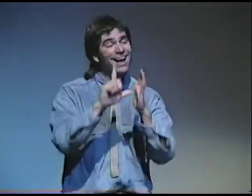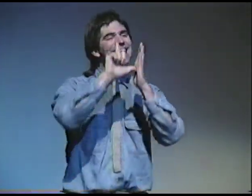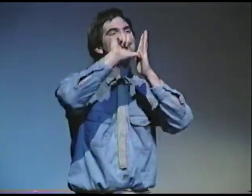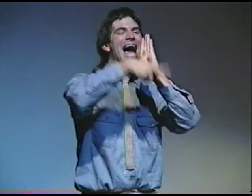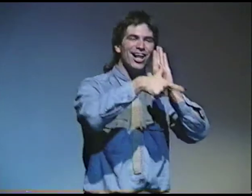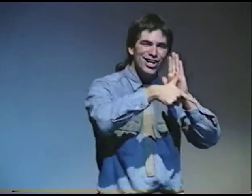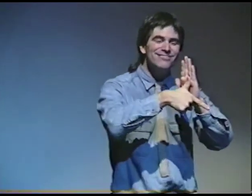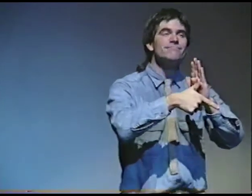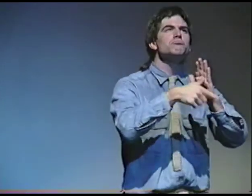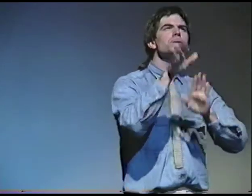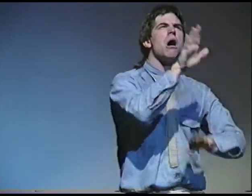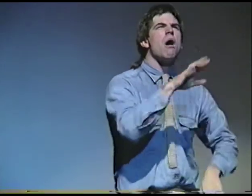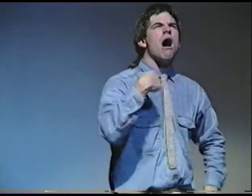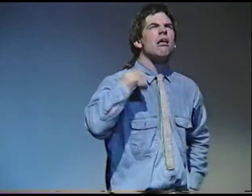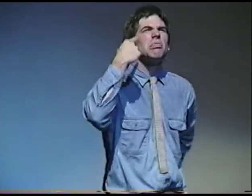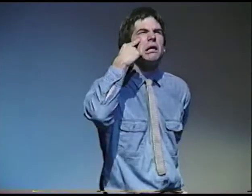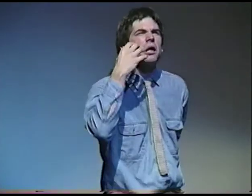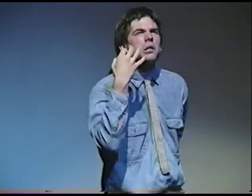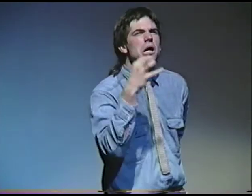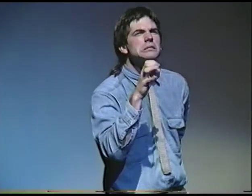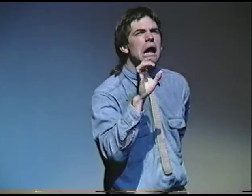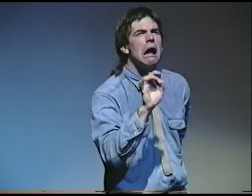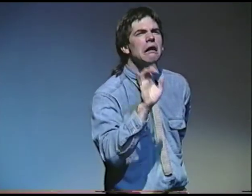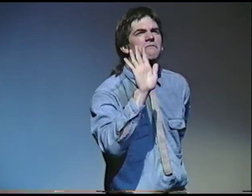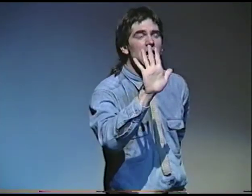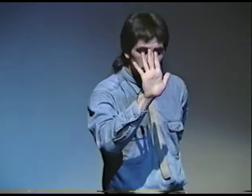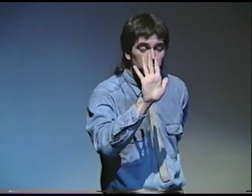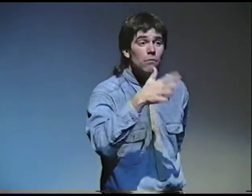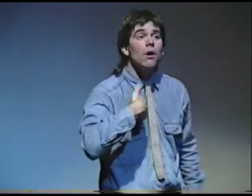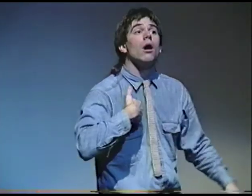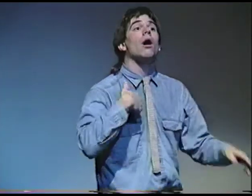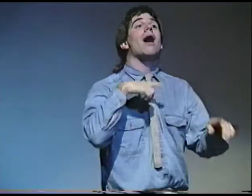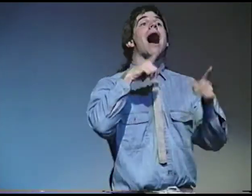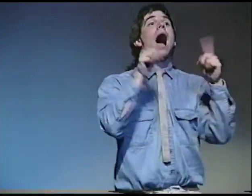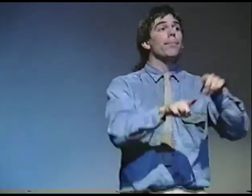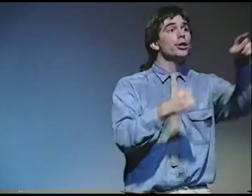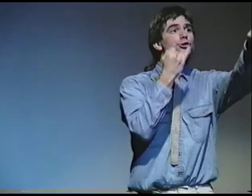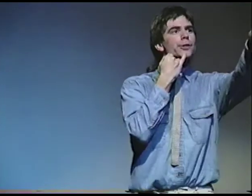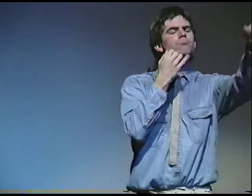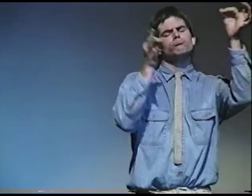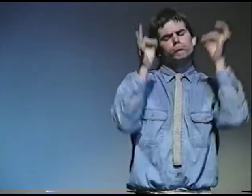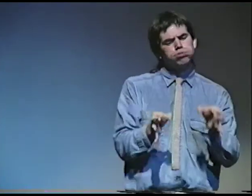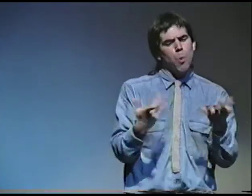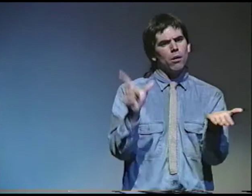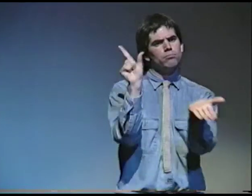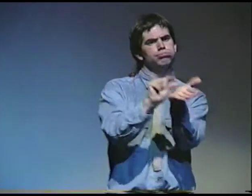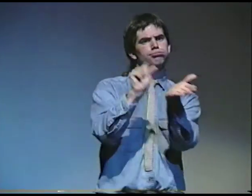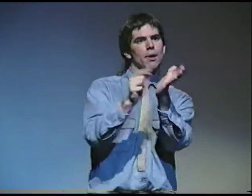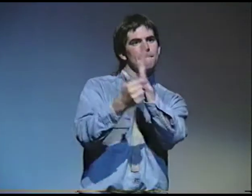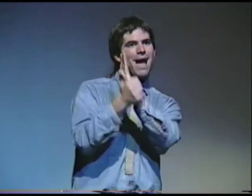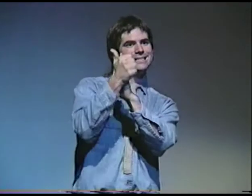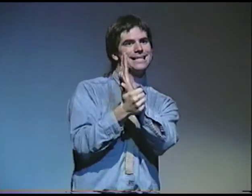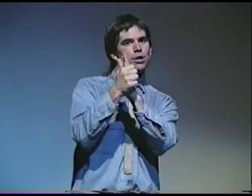working in the hearing community, then I was thinking about 1985.